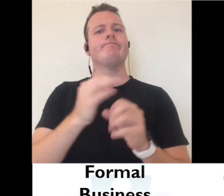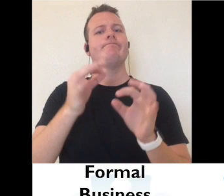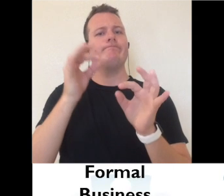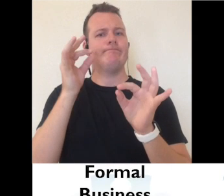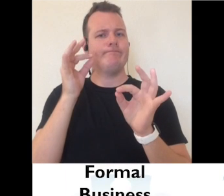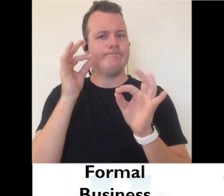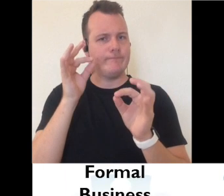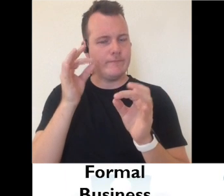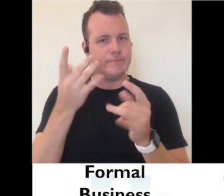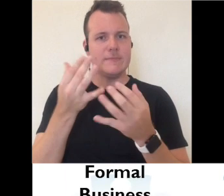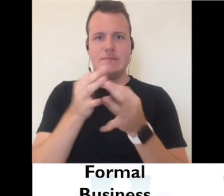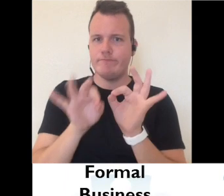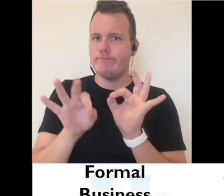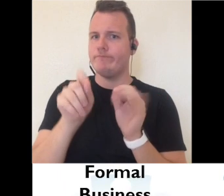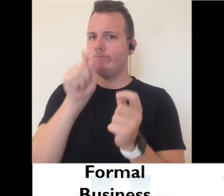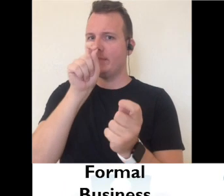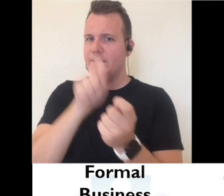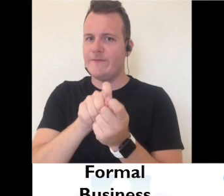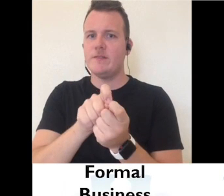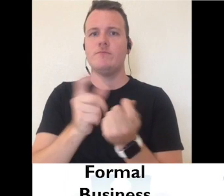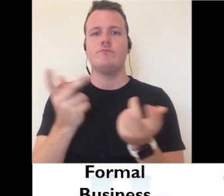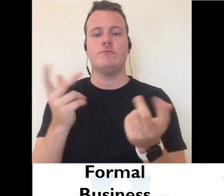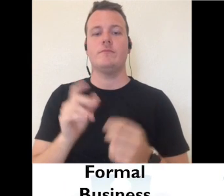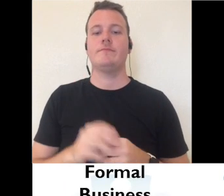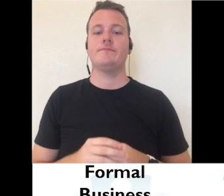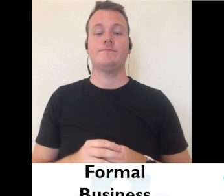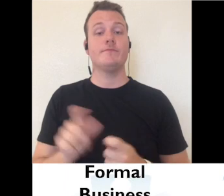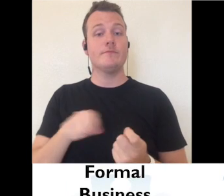it's way too broad, so it needs to be certain amount and the certain amount of-